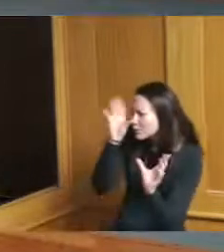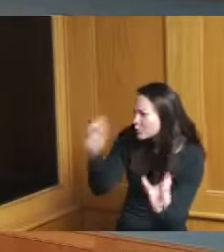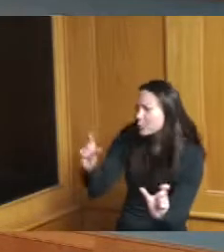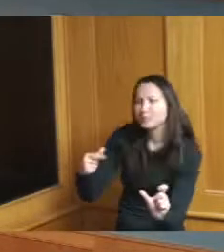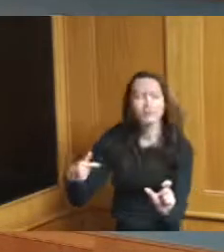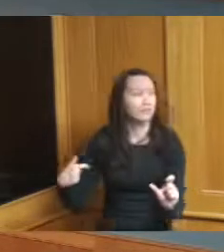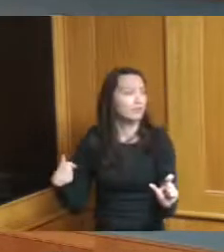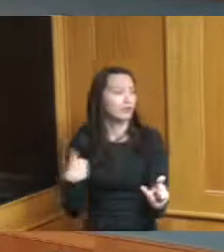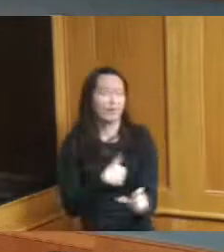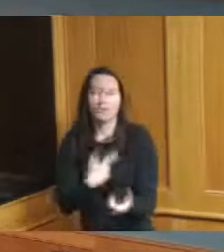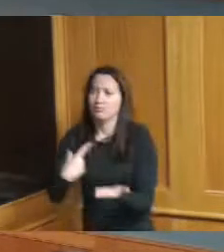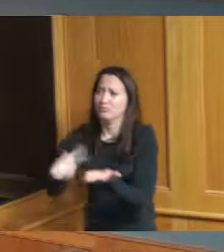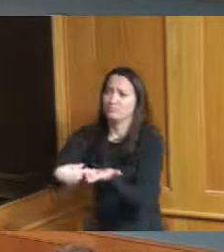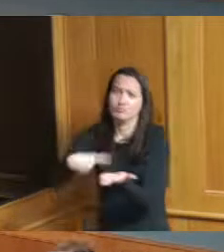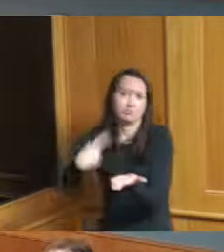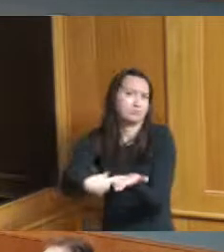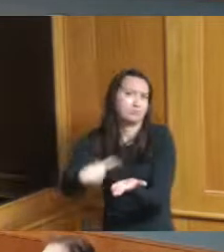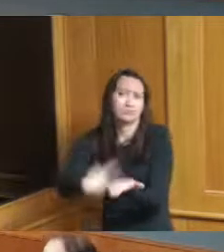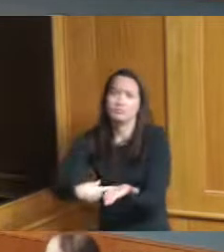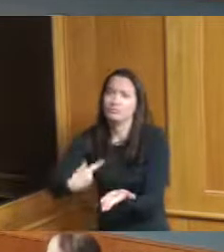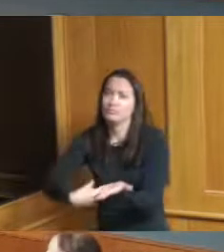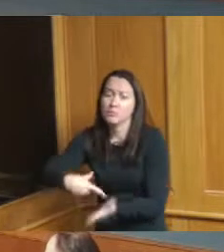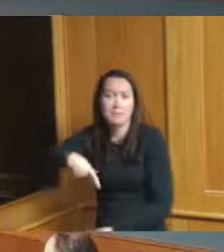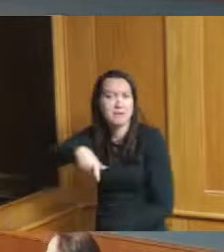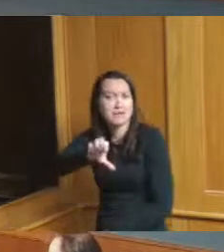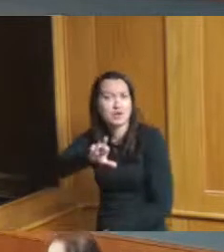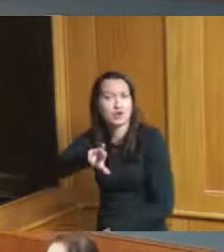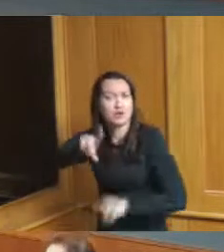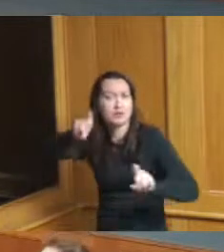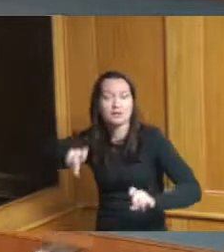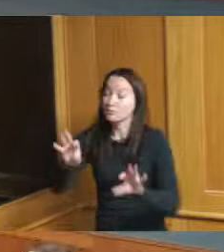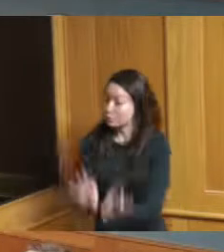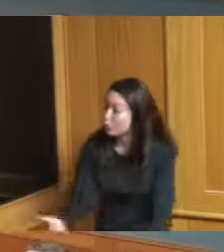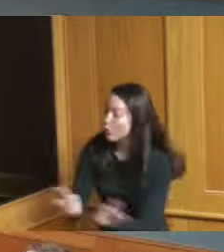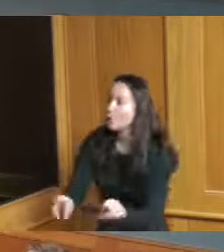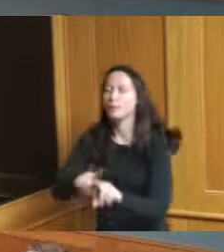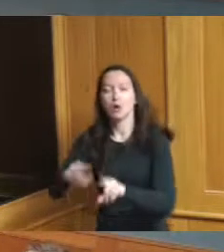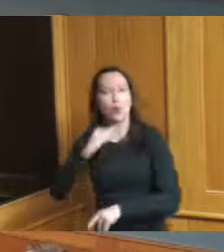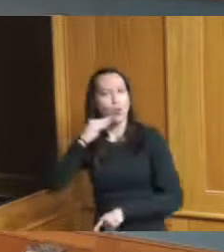we've all talked about this PCR testing which is super important but the at-home test as well that